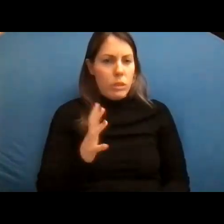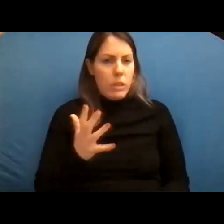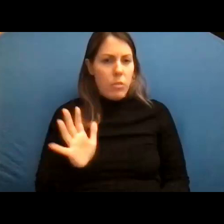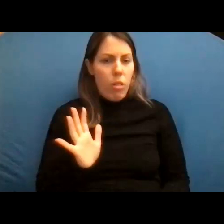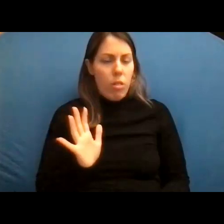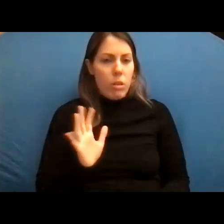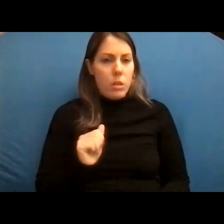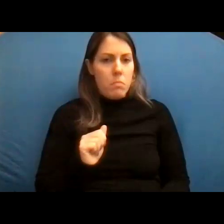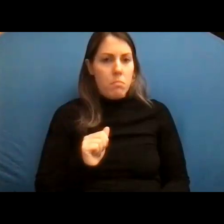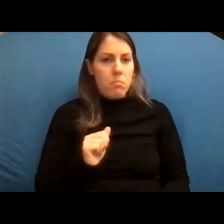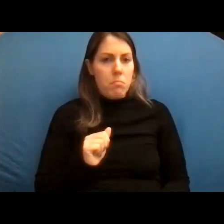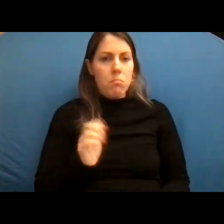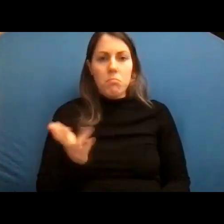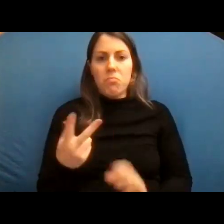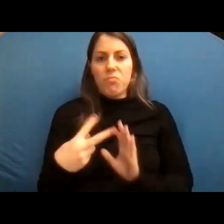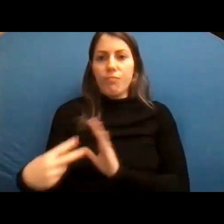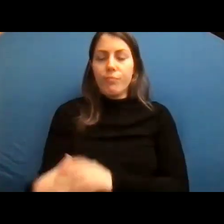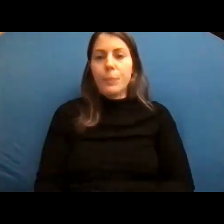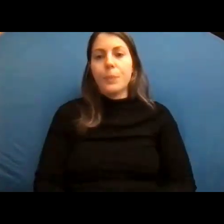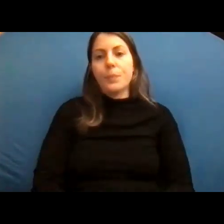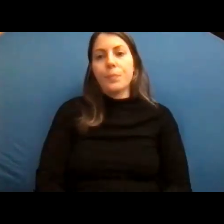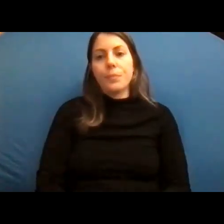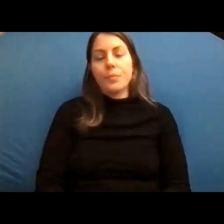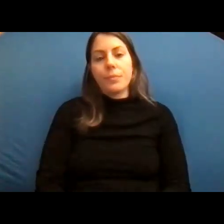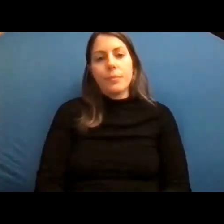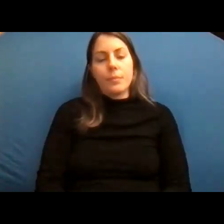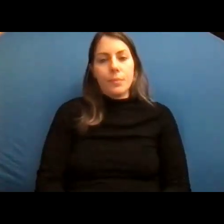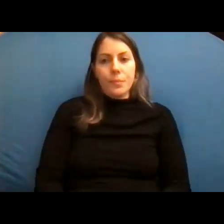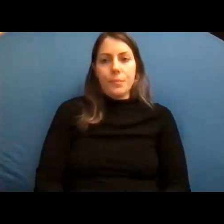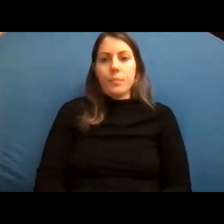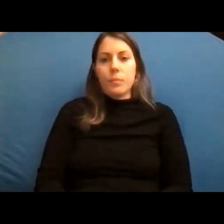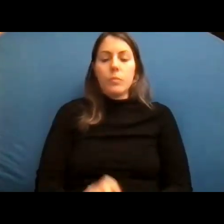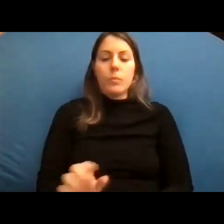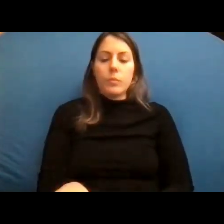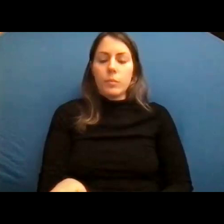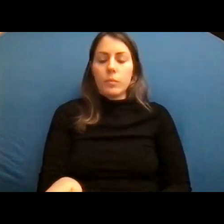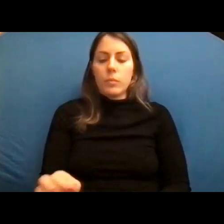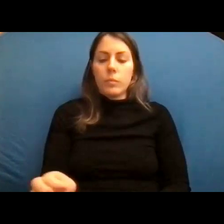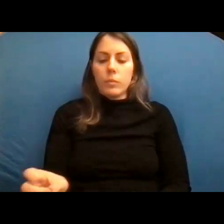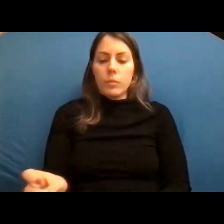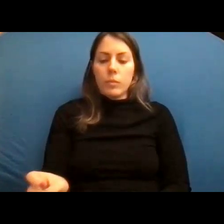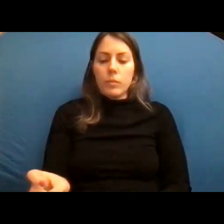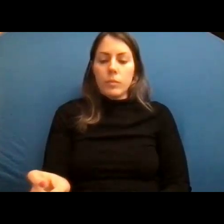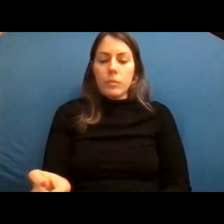only bullet -- two bullets on